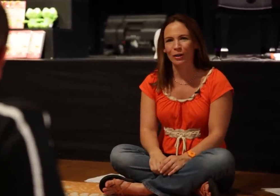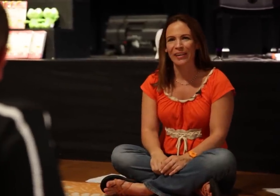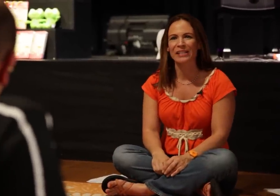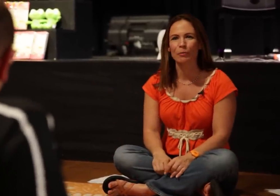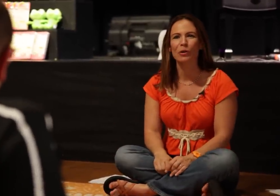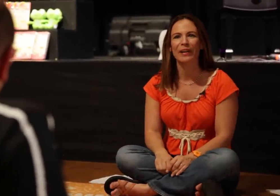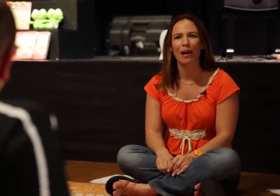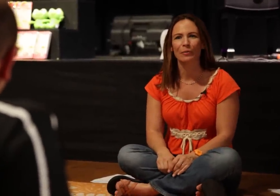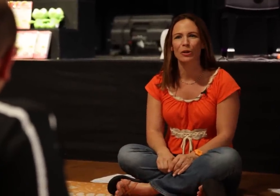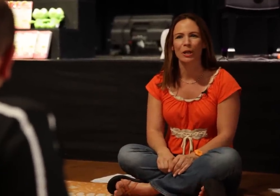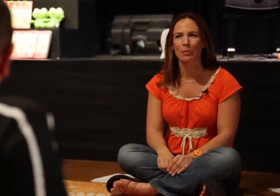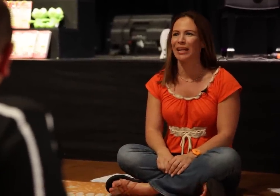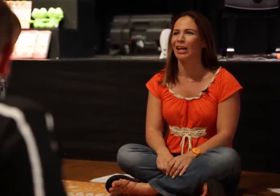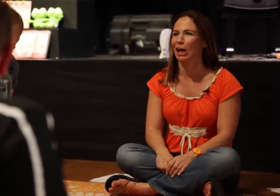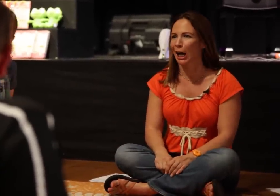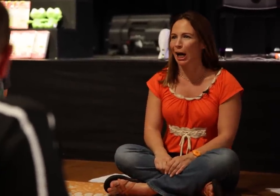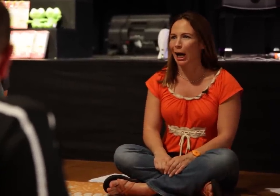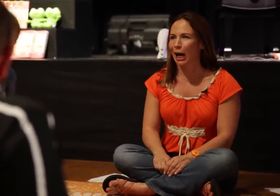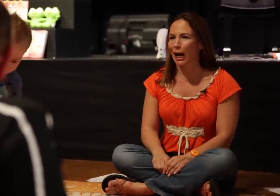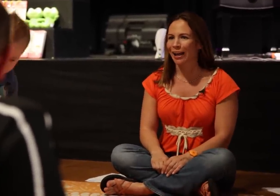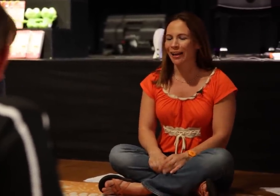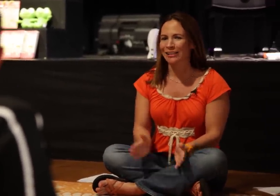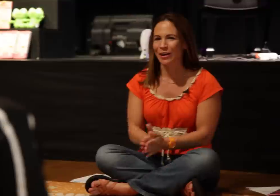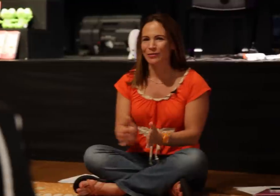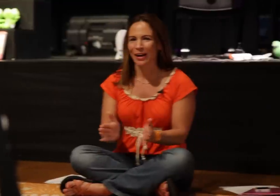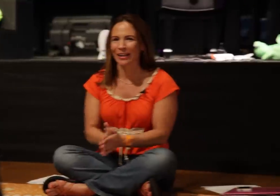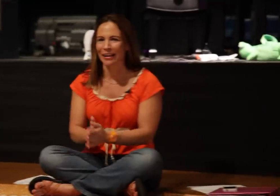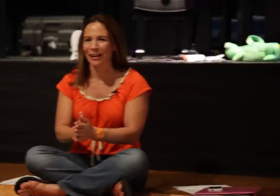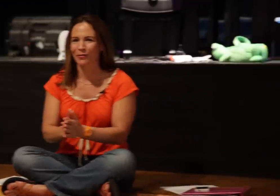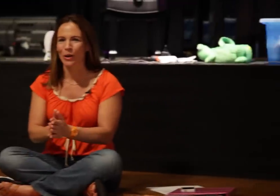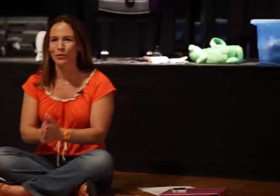Thanks for moving out from New York to be here. That's so fun and 440.